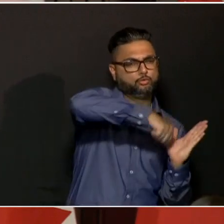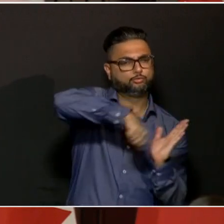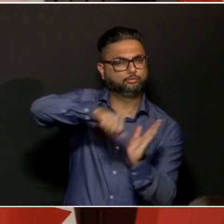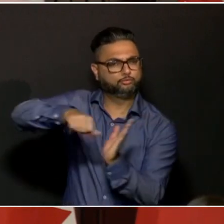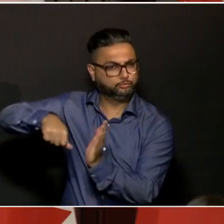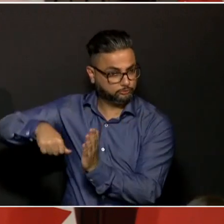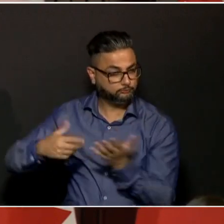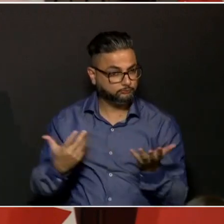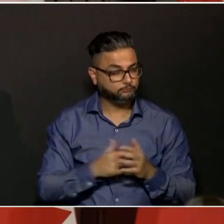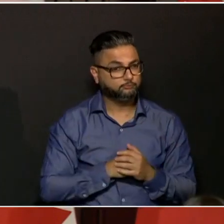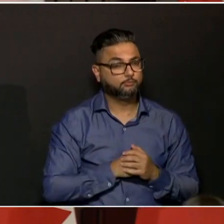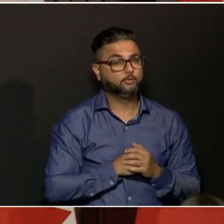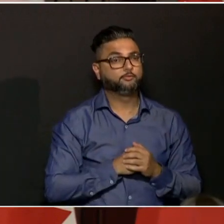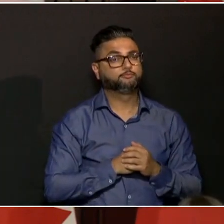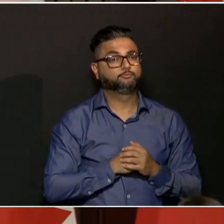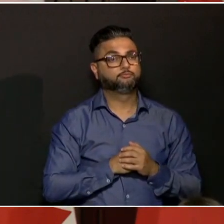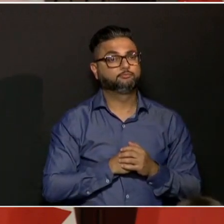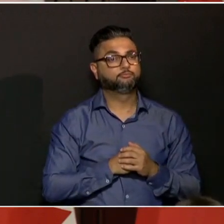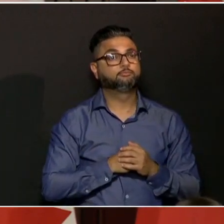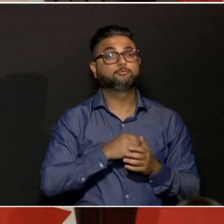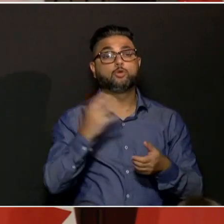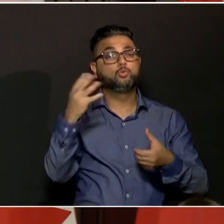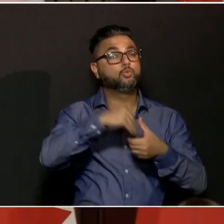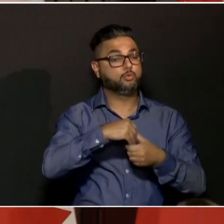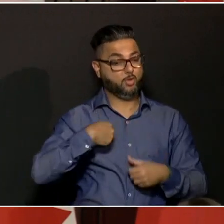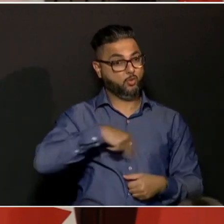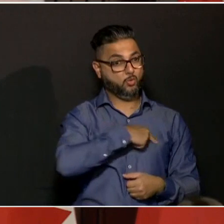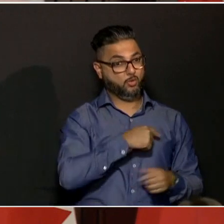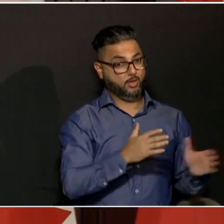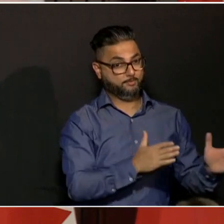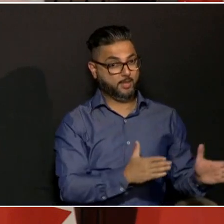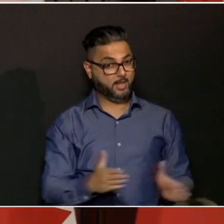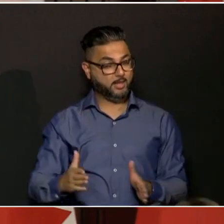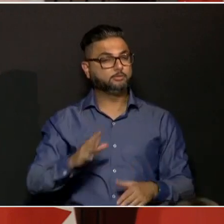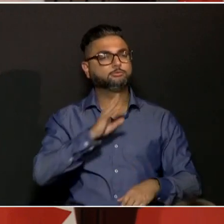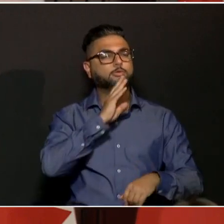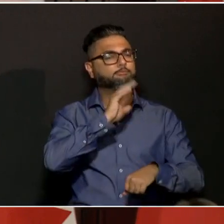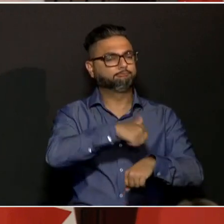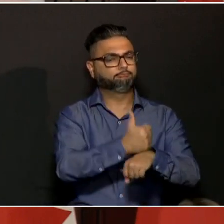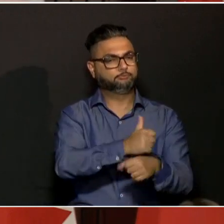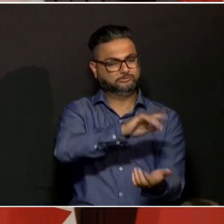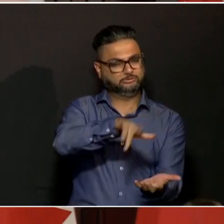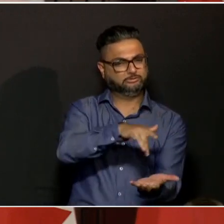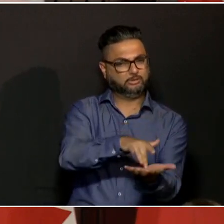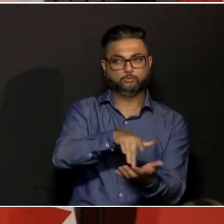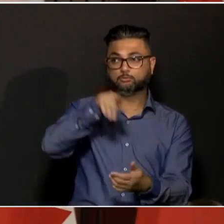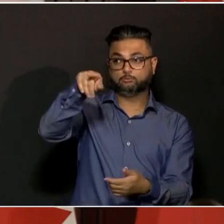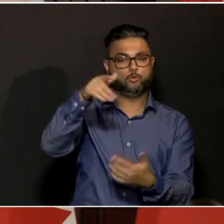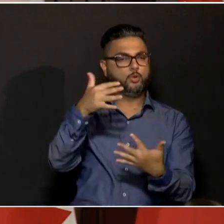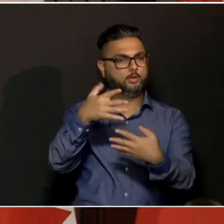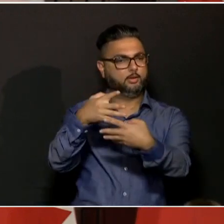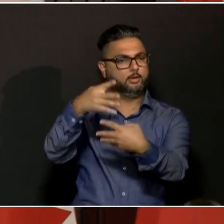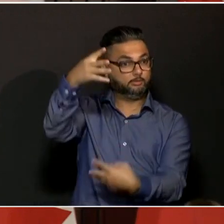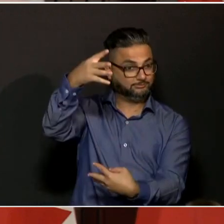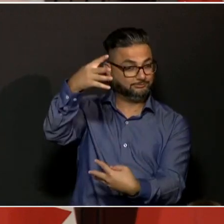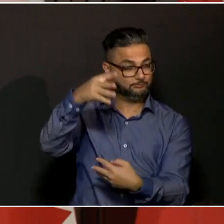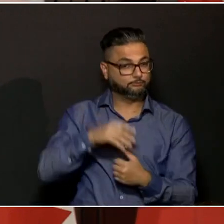And as part of our plan we will be initiating a centralized waitlist and a programme to